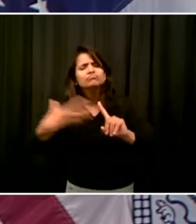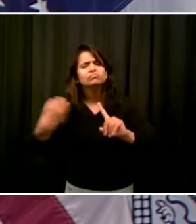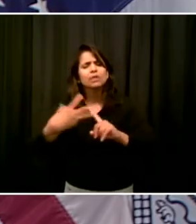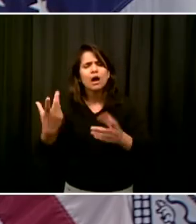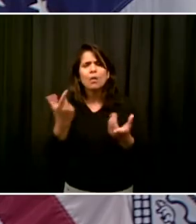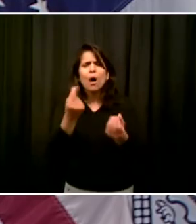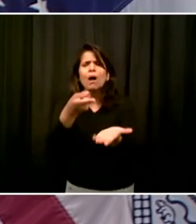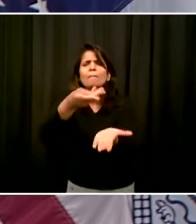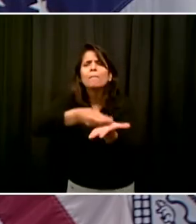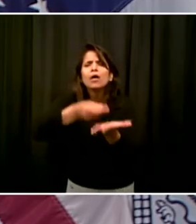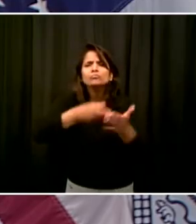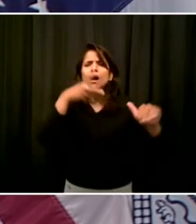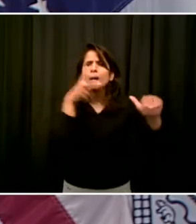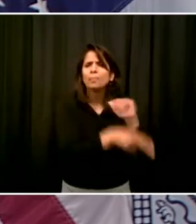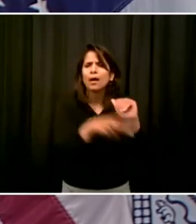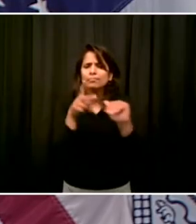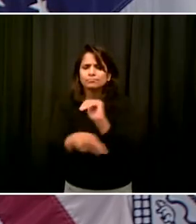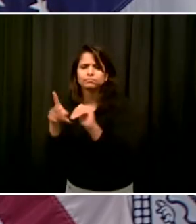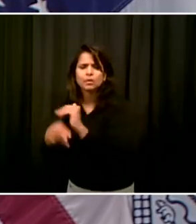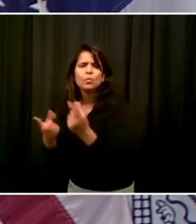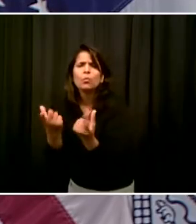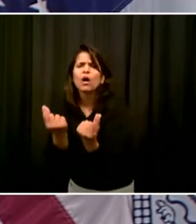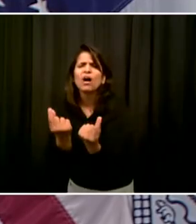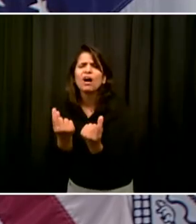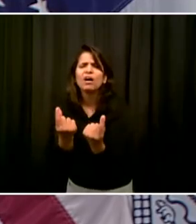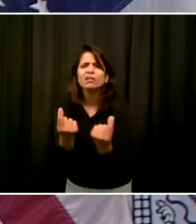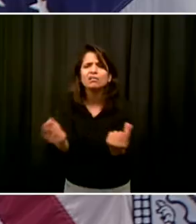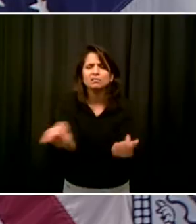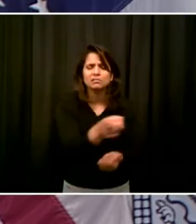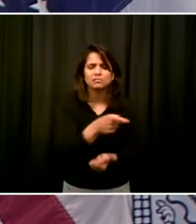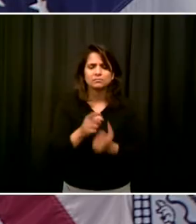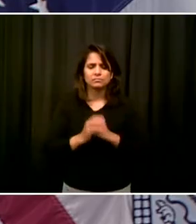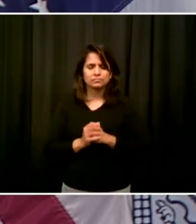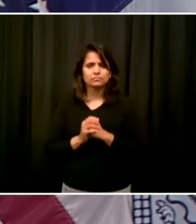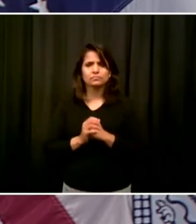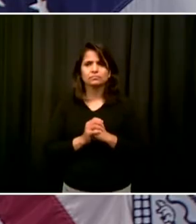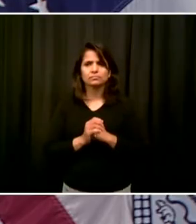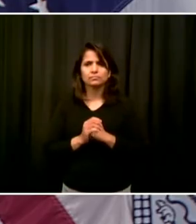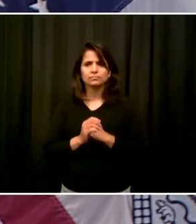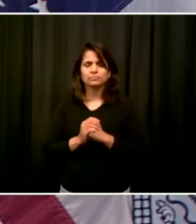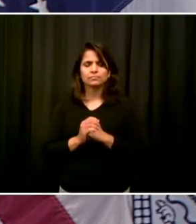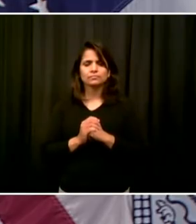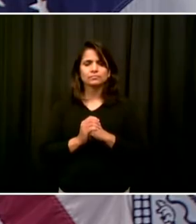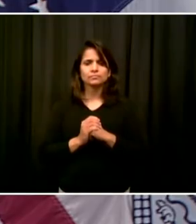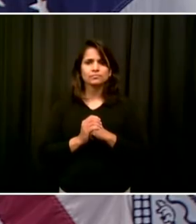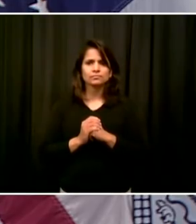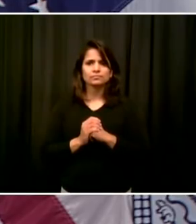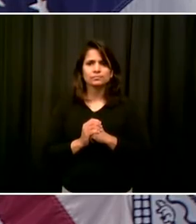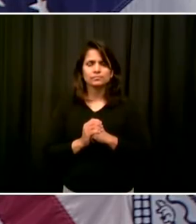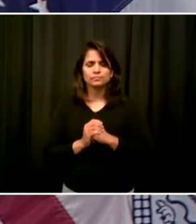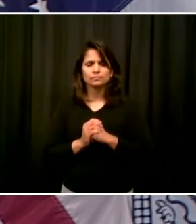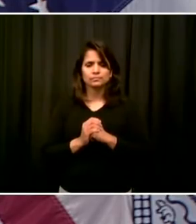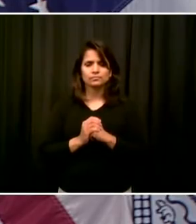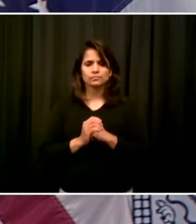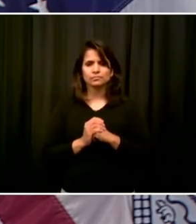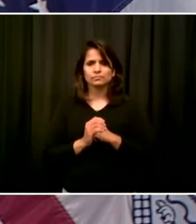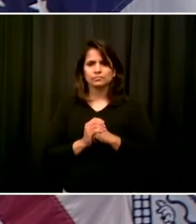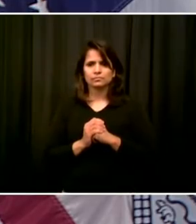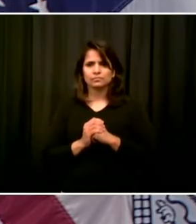Reporter: MY OTHER QUESTION IS, ASIDE FROM THE NYPD, WHAT ARE THE MOST SIGNIFICANT CUTS? YOU MENTIONED SEVERAL BILLION